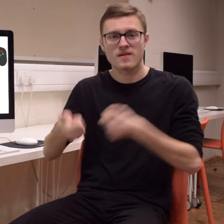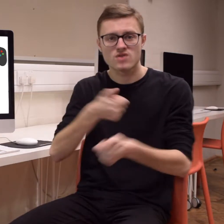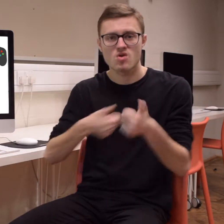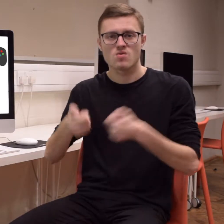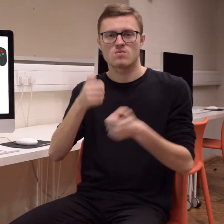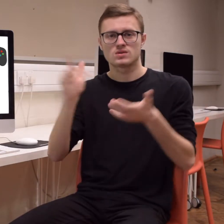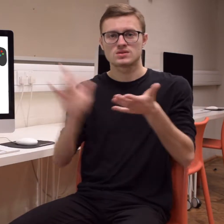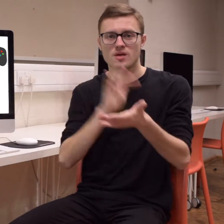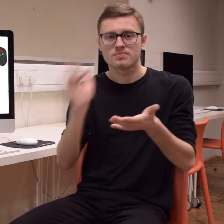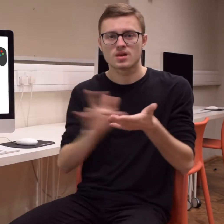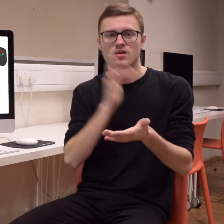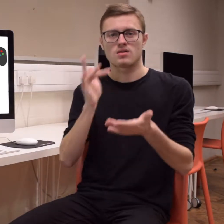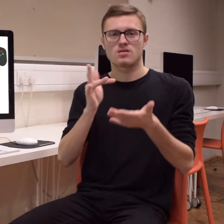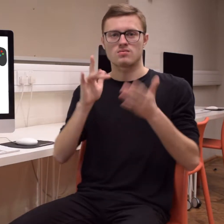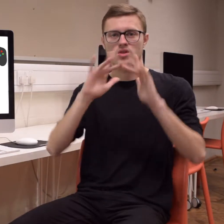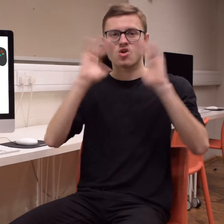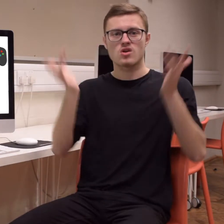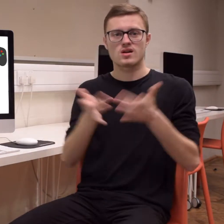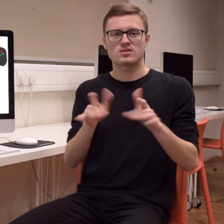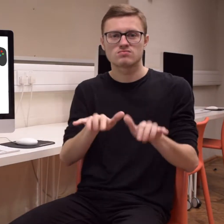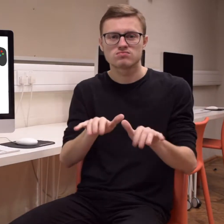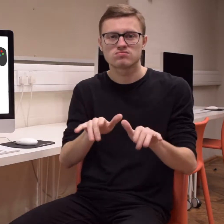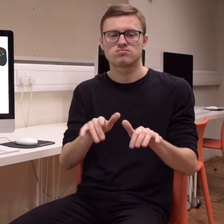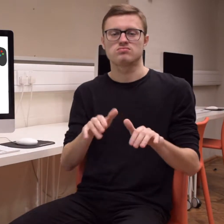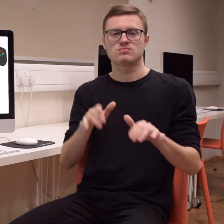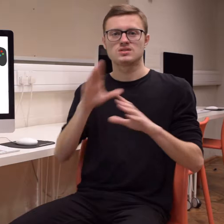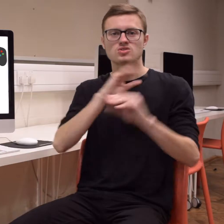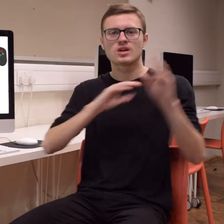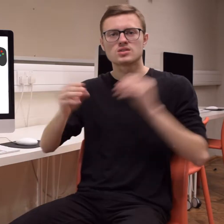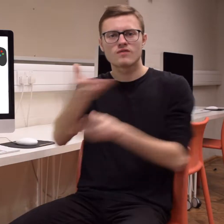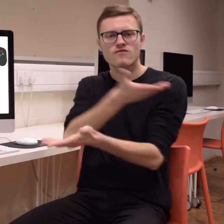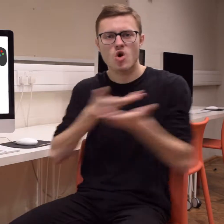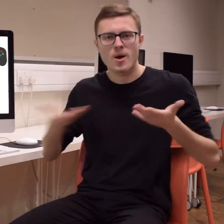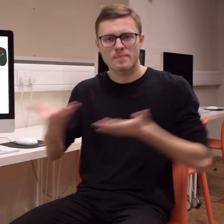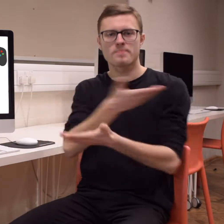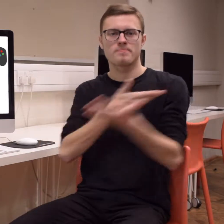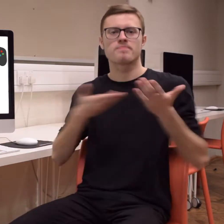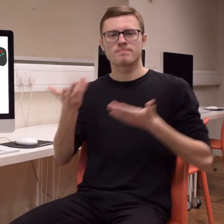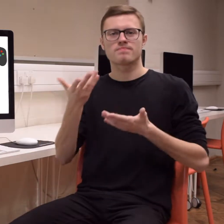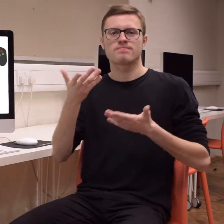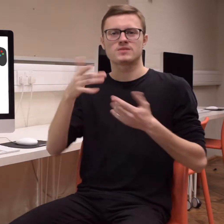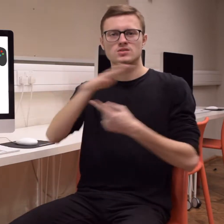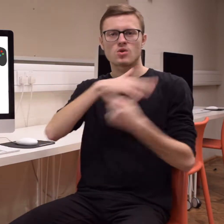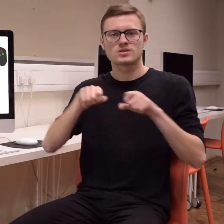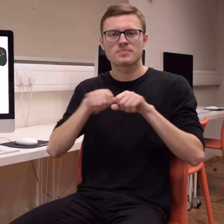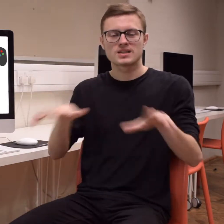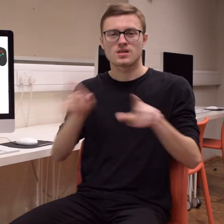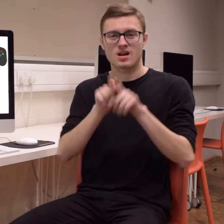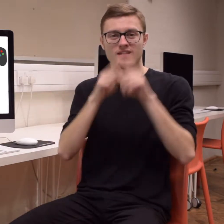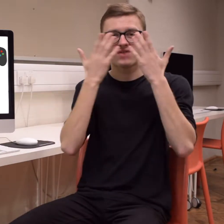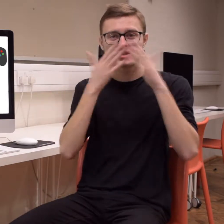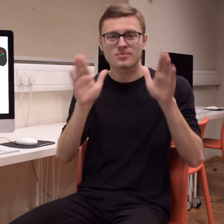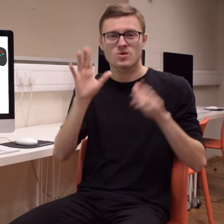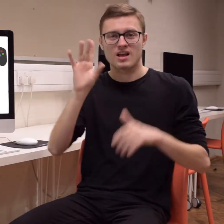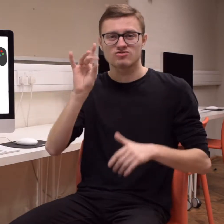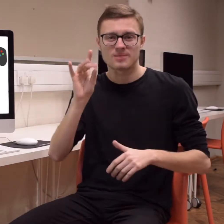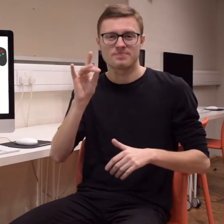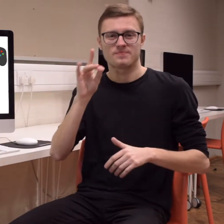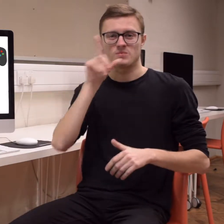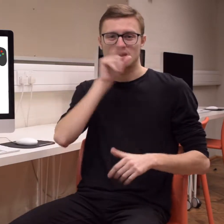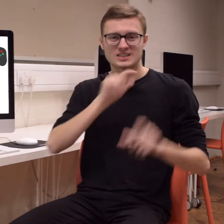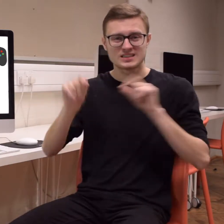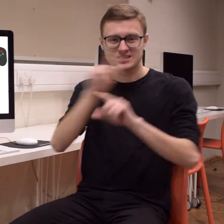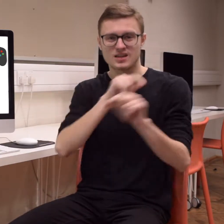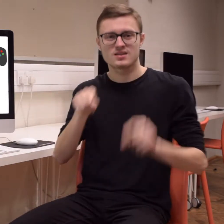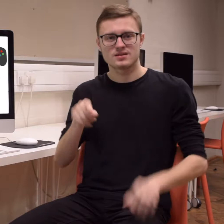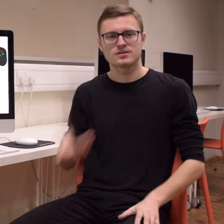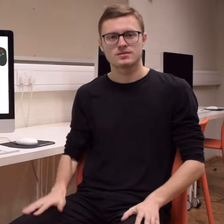tablets, online gaming, chat forums, social and other media. Cyberbullying itself is not against